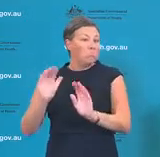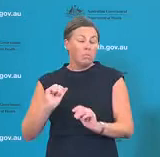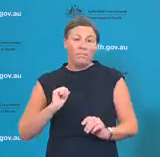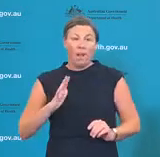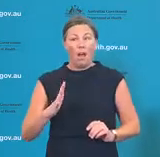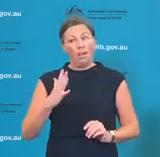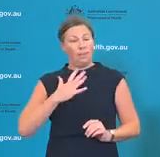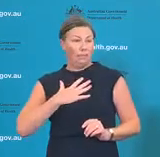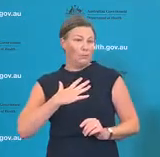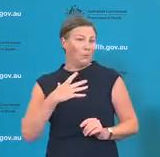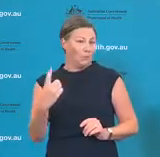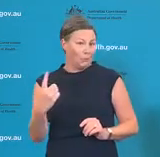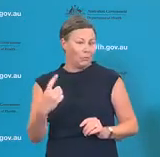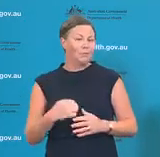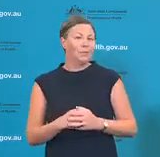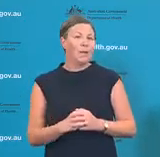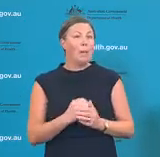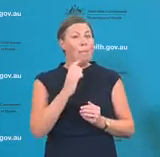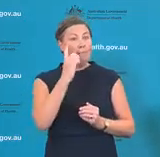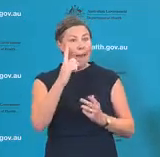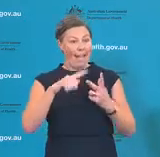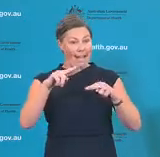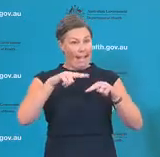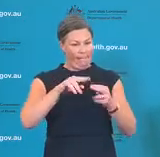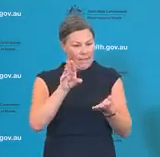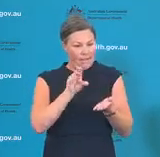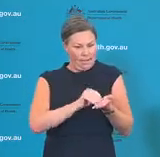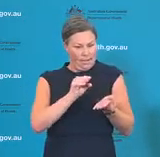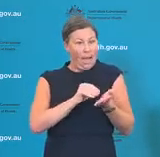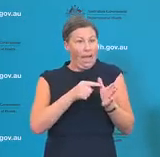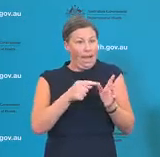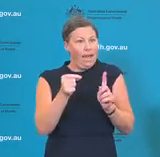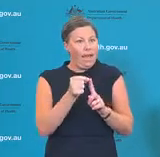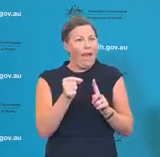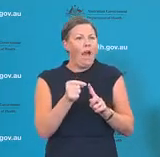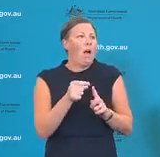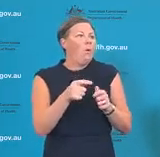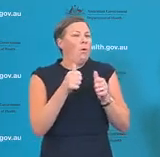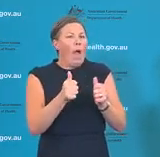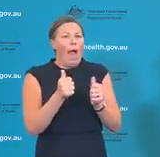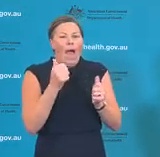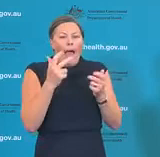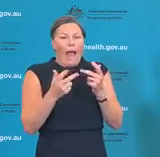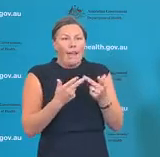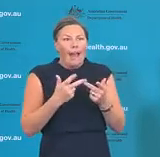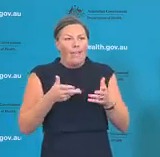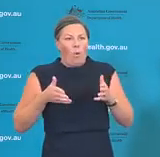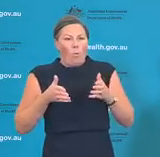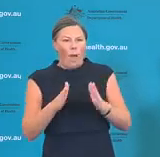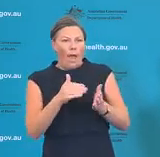it will do is help us with another tool to tackle this outbreak and this